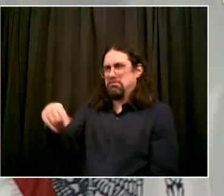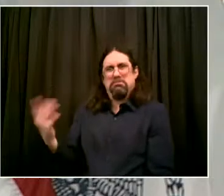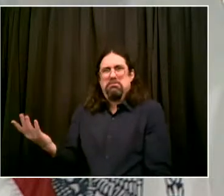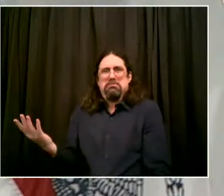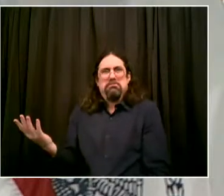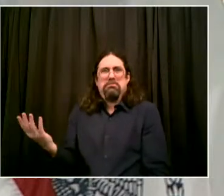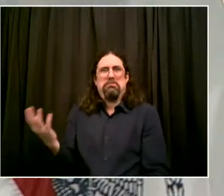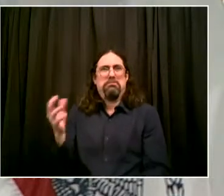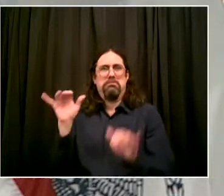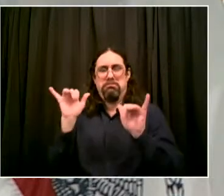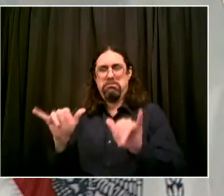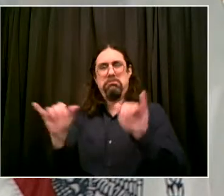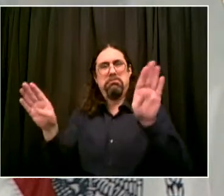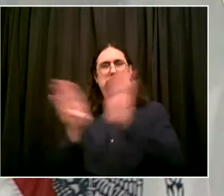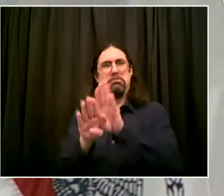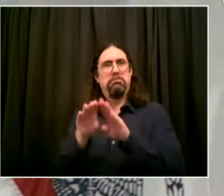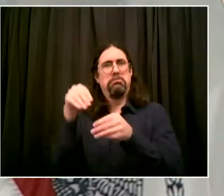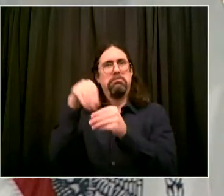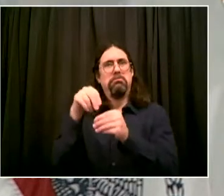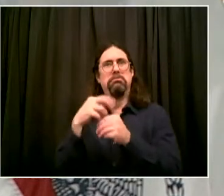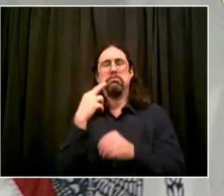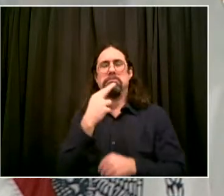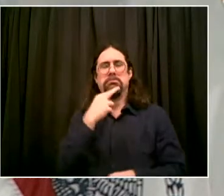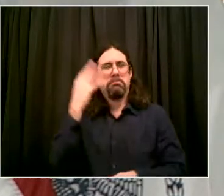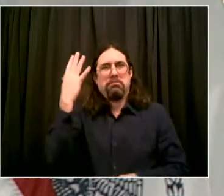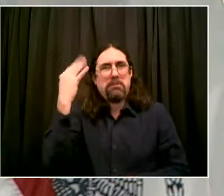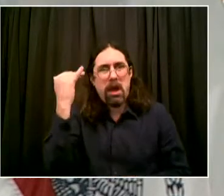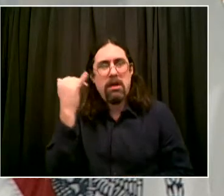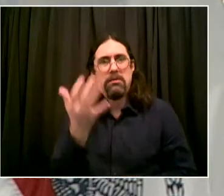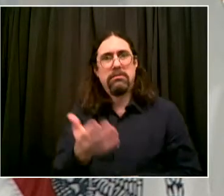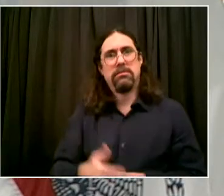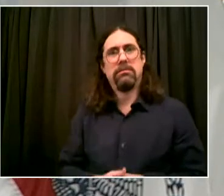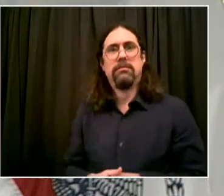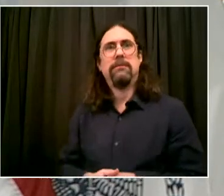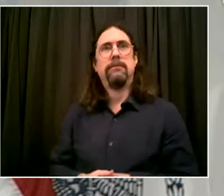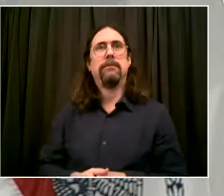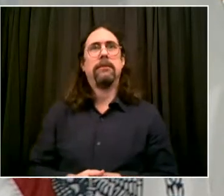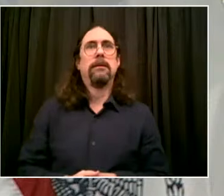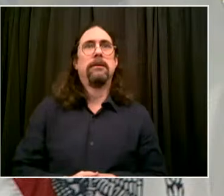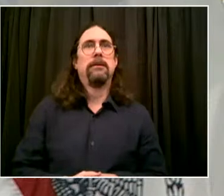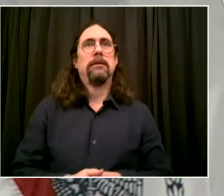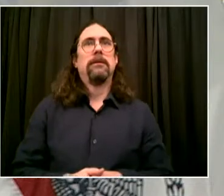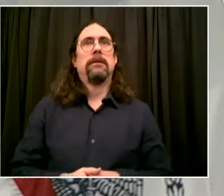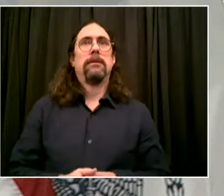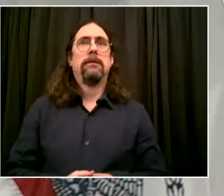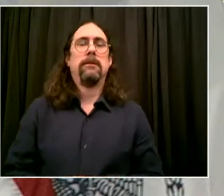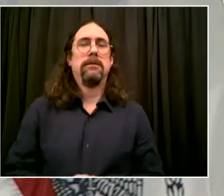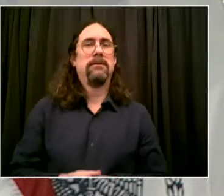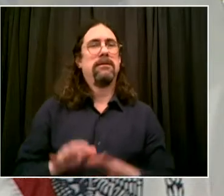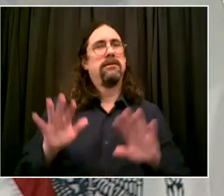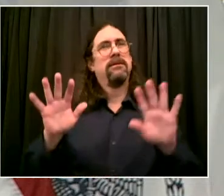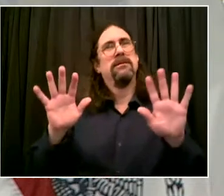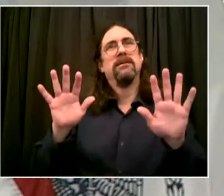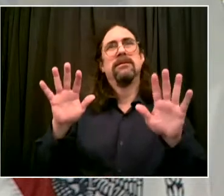CLARIFY WHY YOU ARE STILL IN FAVOR OF KEEPING THOSE BUSINESSES CLOSE? THANK YOU FOR THE QUESTION, LET'S GO RIGHT BACK TO THE DATA